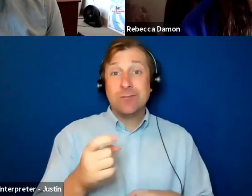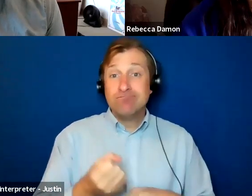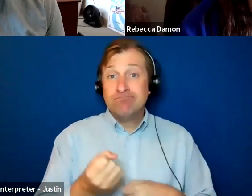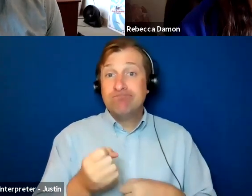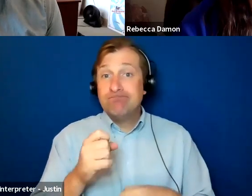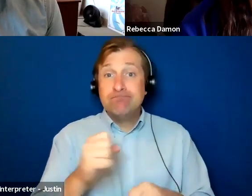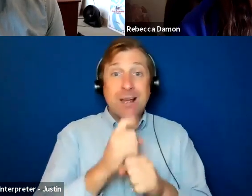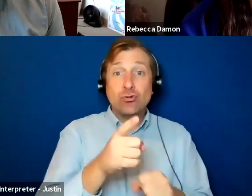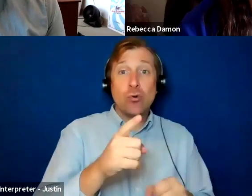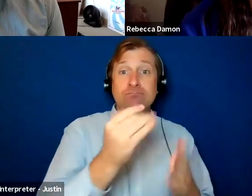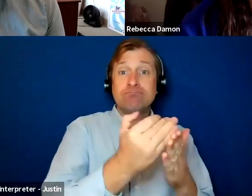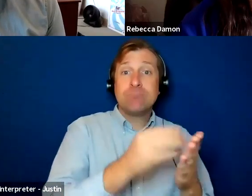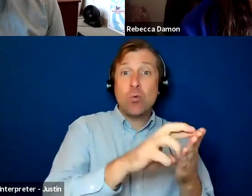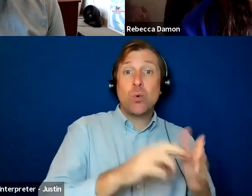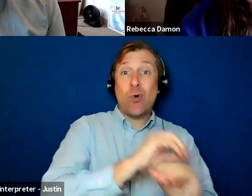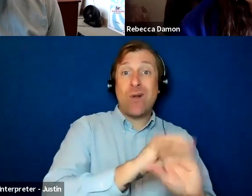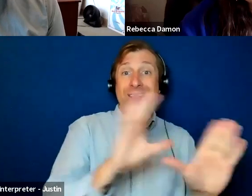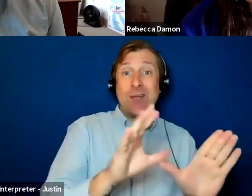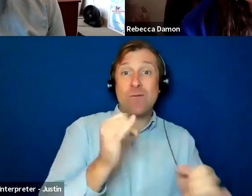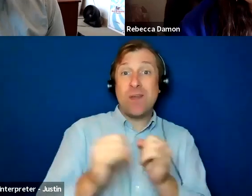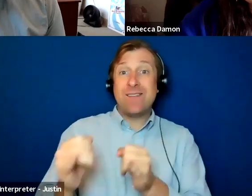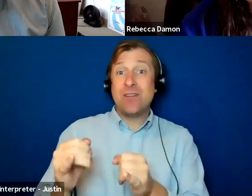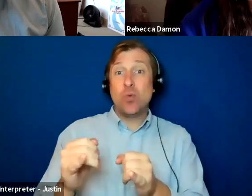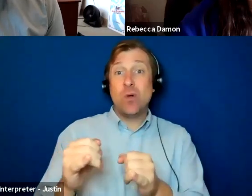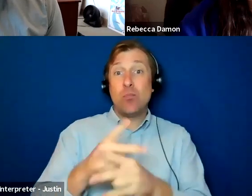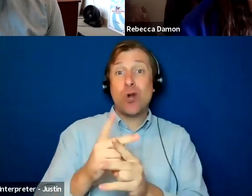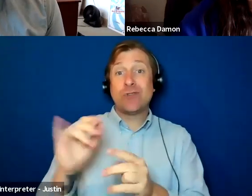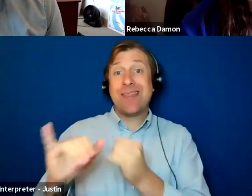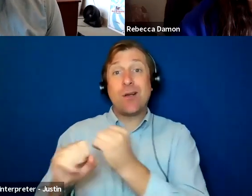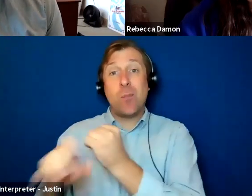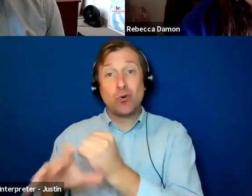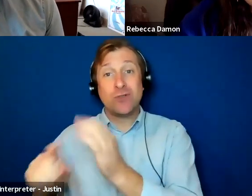are clear for each production, like in commercials, and to make sure that performers are protected.